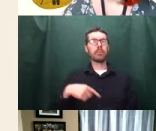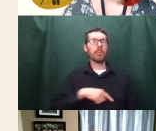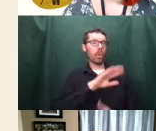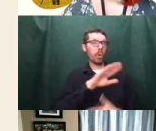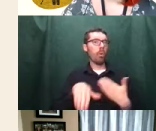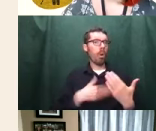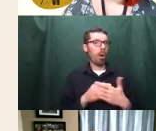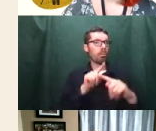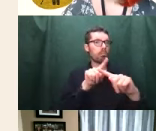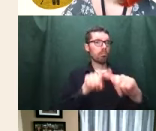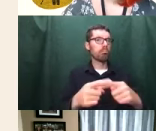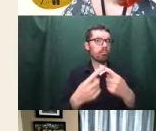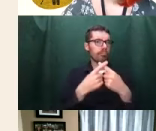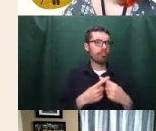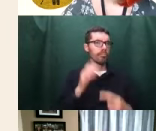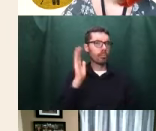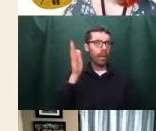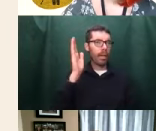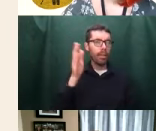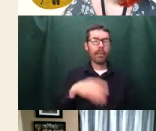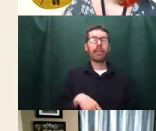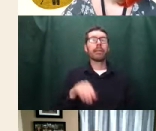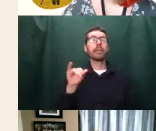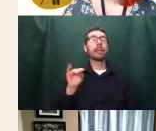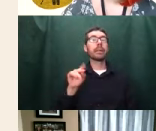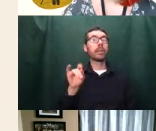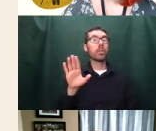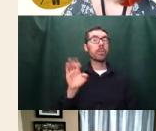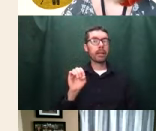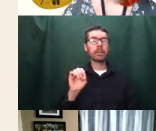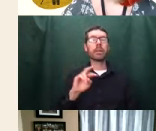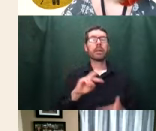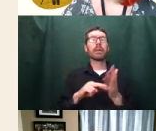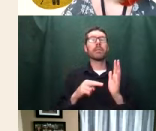and interpen, interdependence moves us away from a narrative of independence thinking